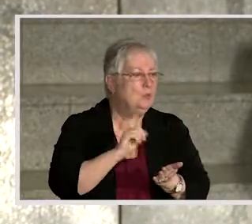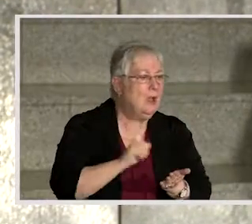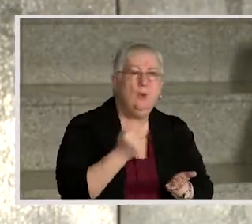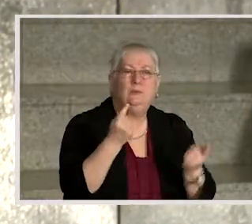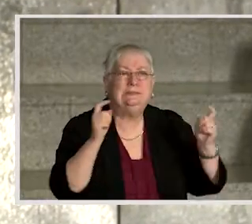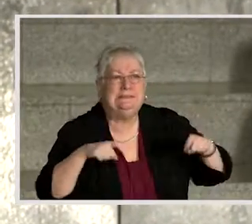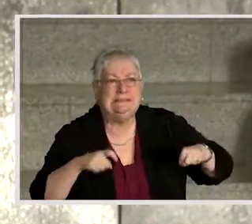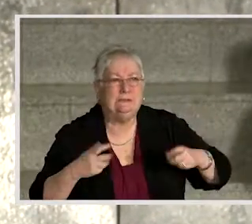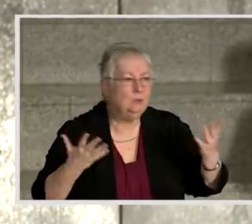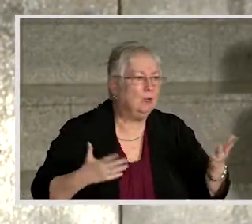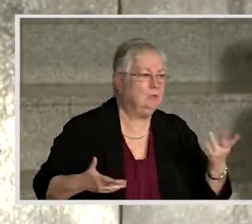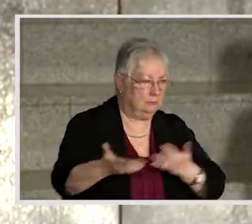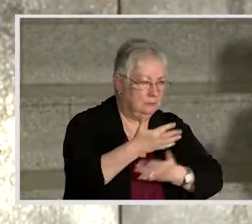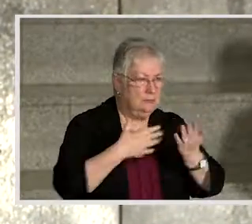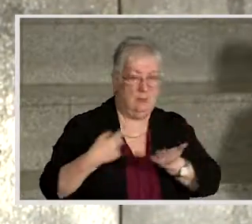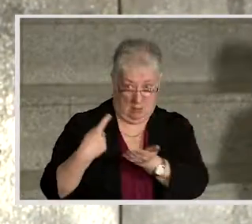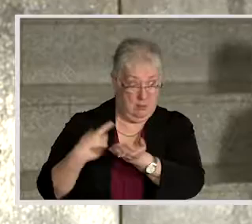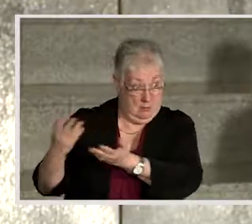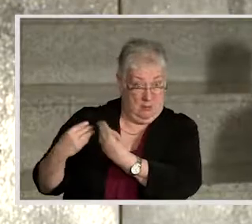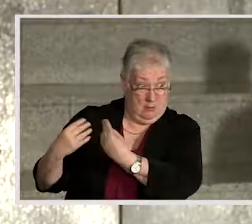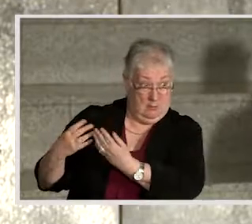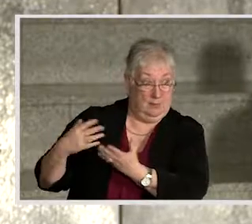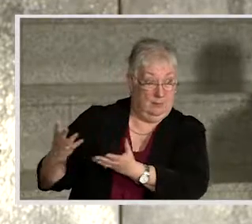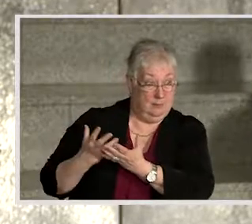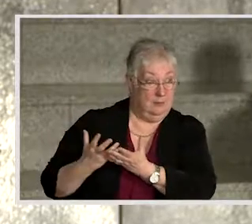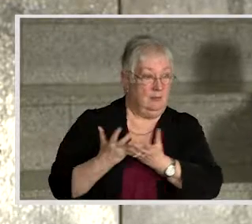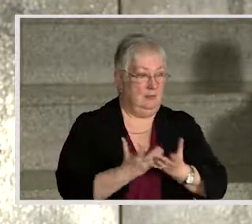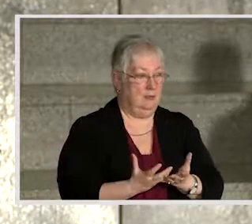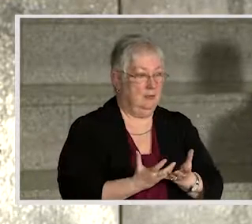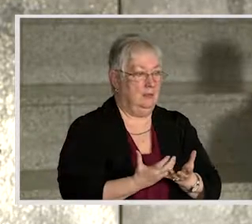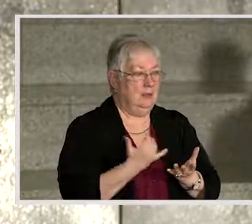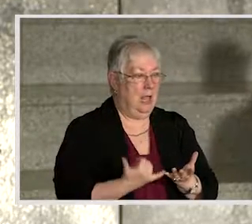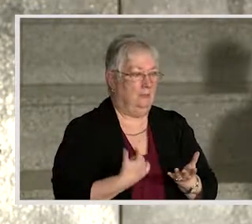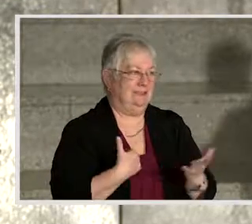THE AGENCY DIRECTORS TO BEGIN TO PUT TOGETHER THEIR BUDGETS.